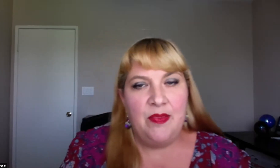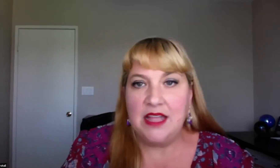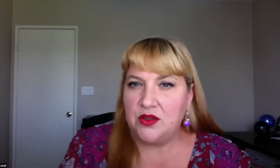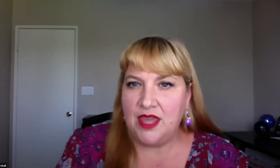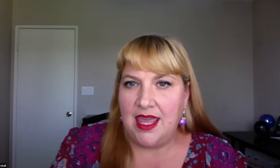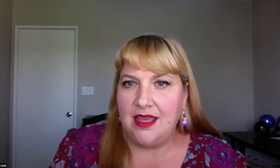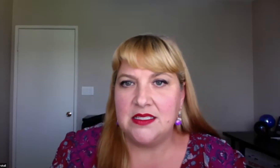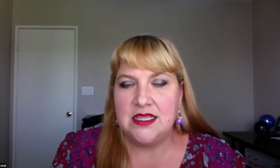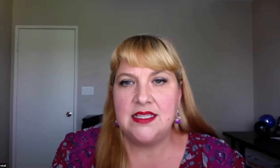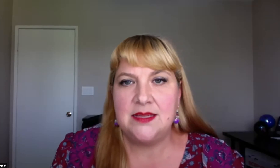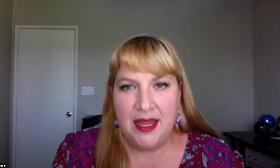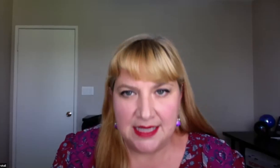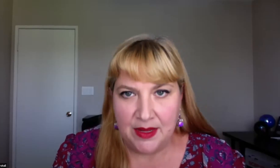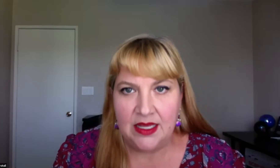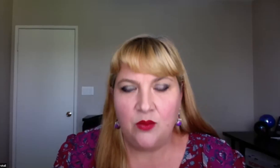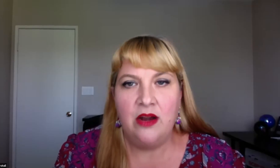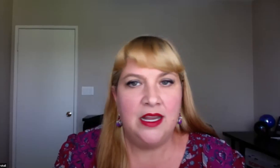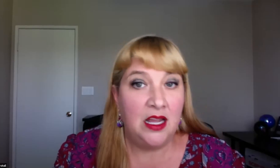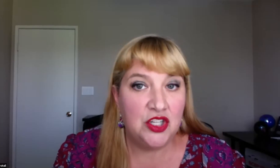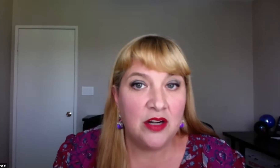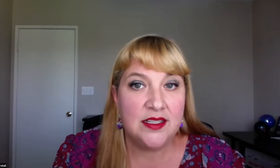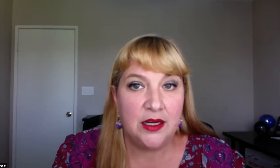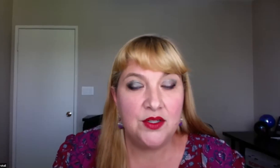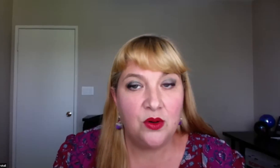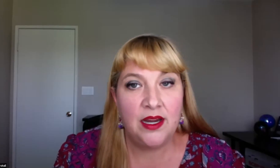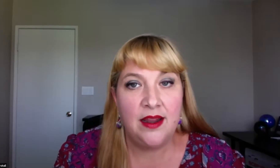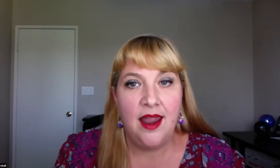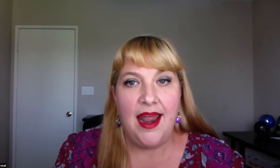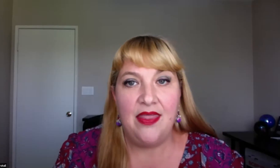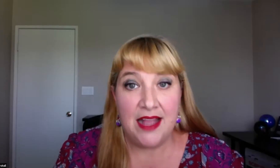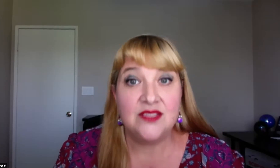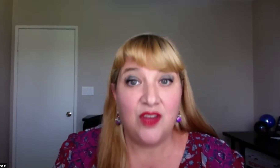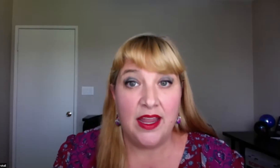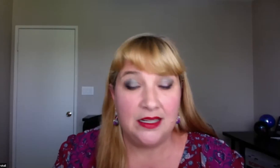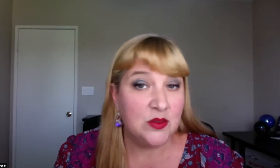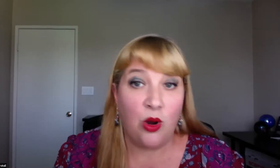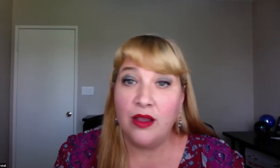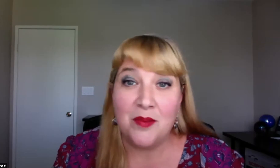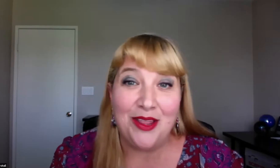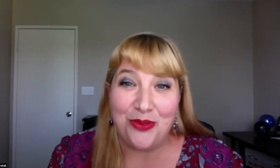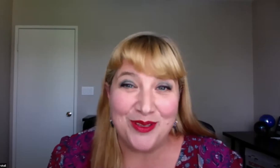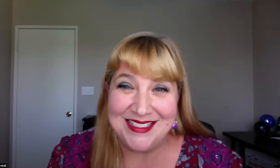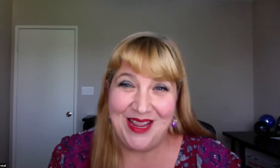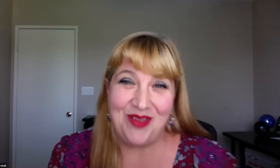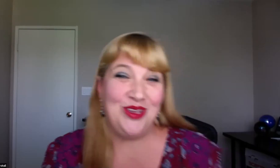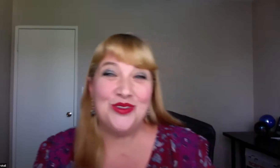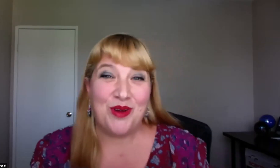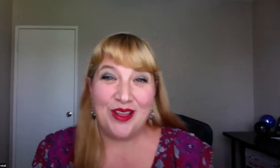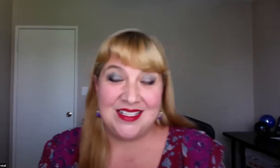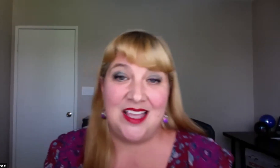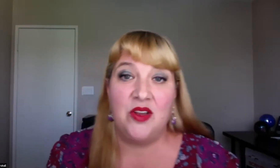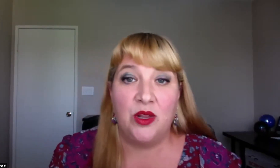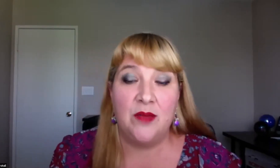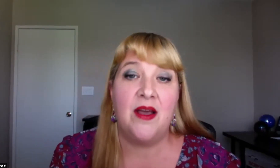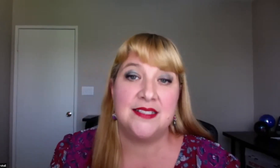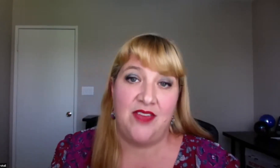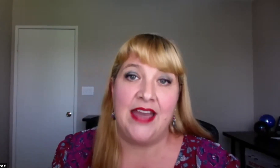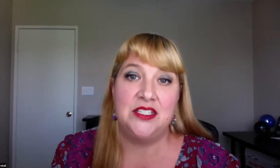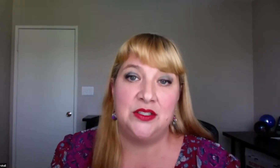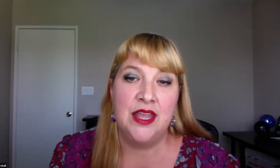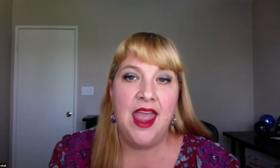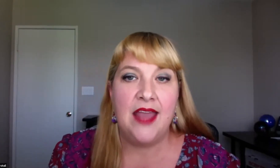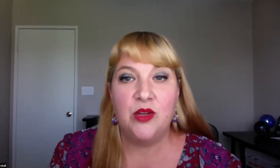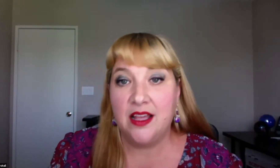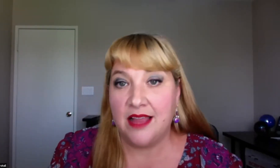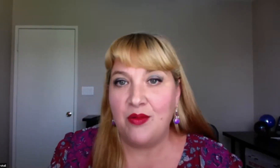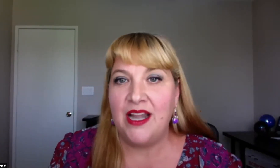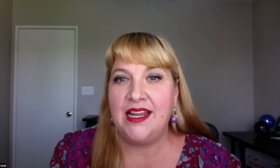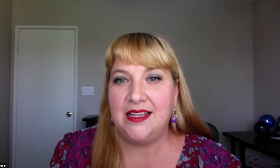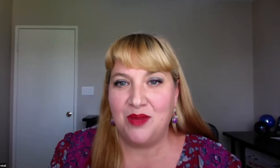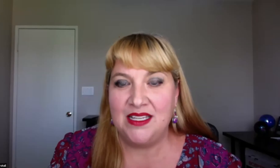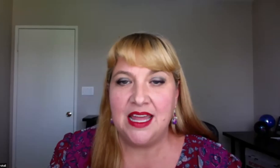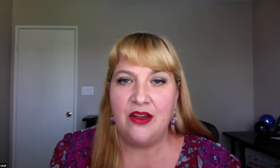Renee Marshall: That's okay because this is a pandemic and we are in uncharted territory and that's fine because we're all going to make it through this together. A huge part of this is having a really positive attitude and really collaborating and coming together.